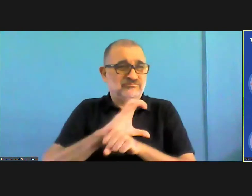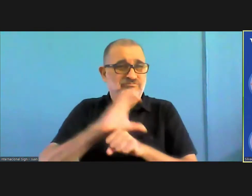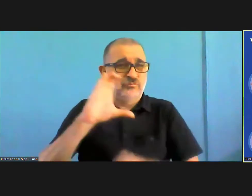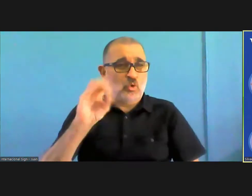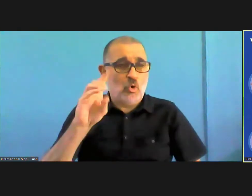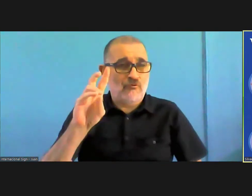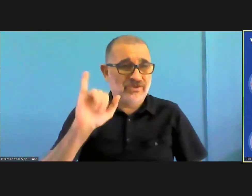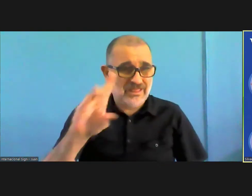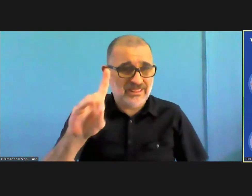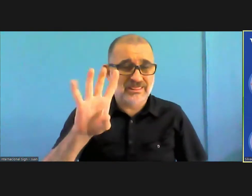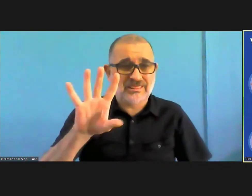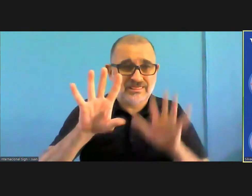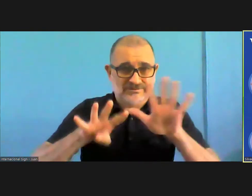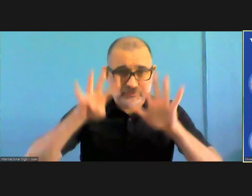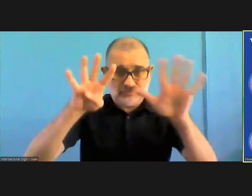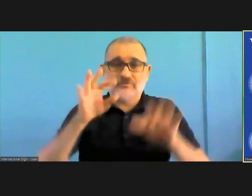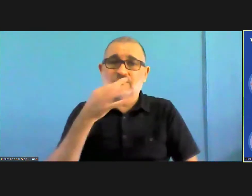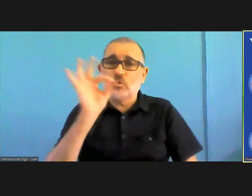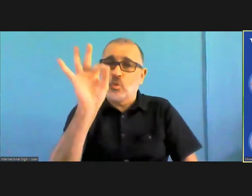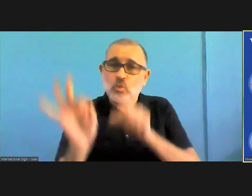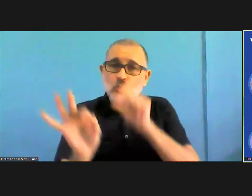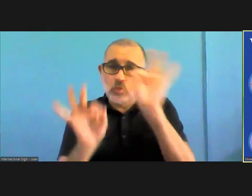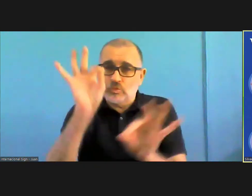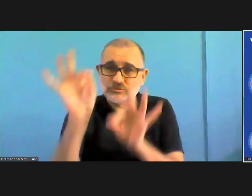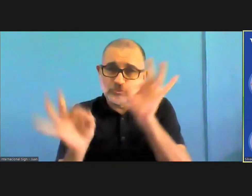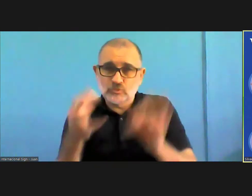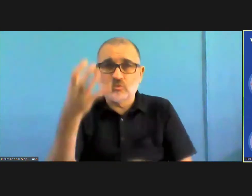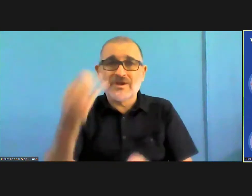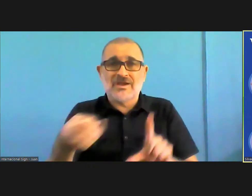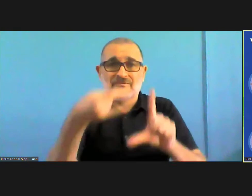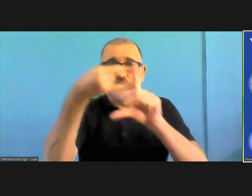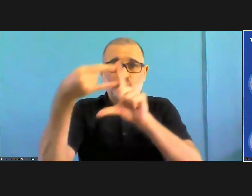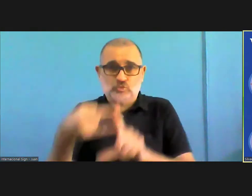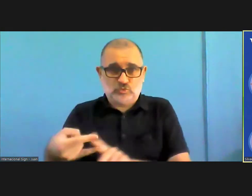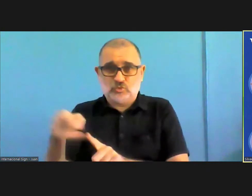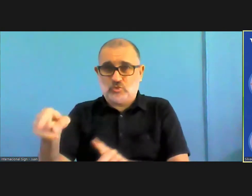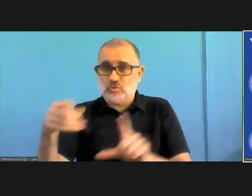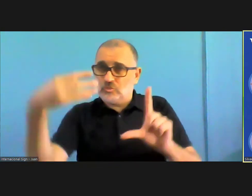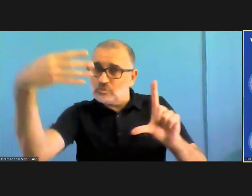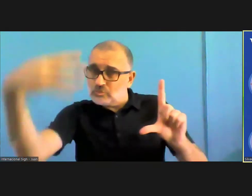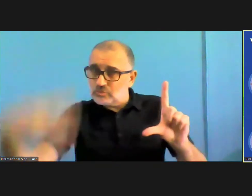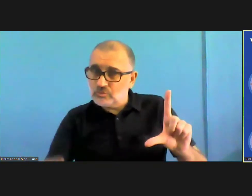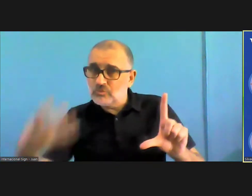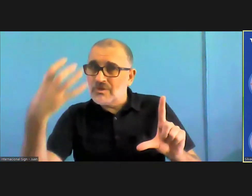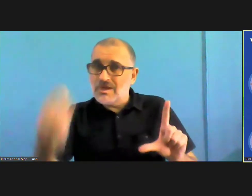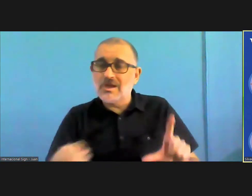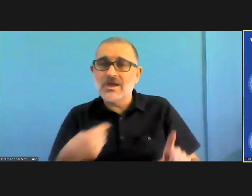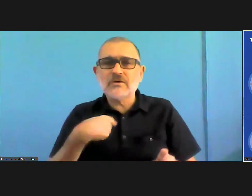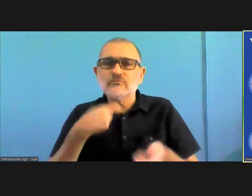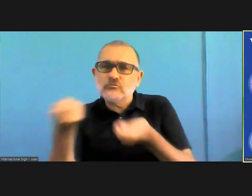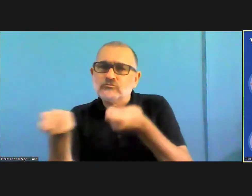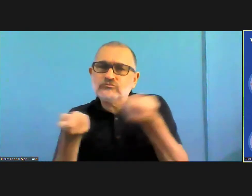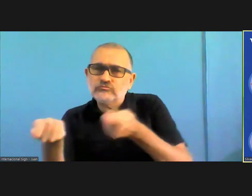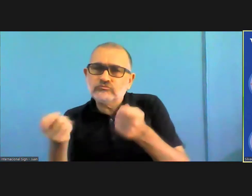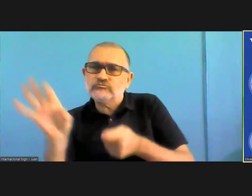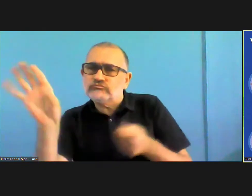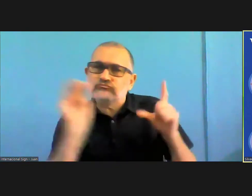directing the questions appropriately. And so while we're waiting for people to add their questions and comments -- some